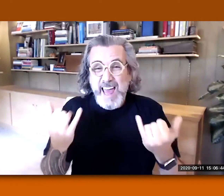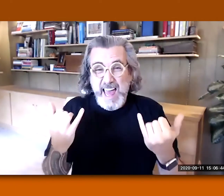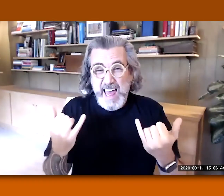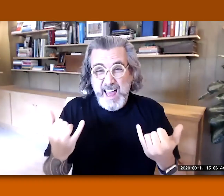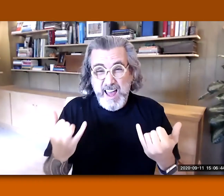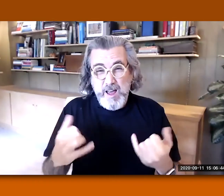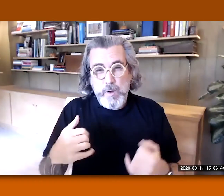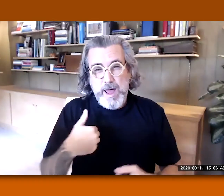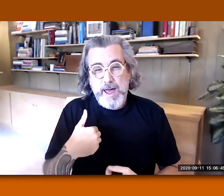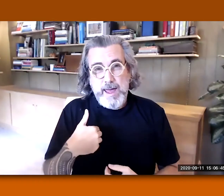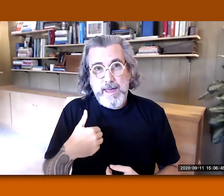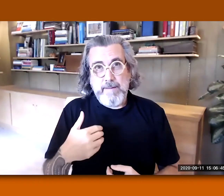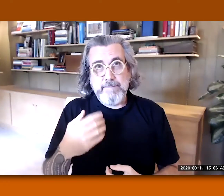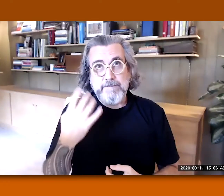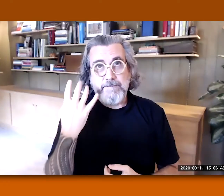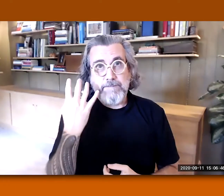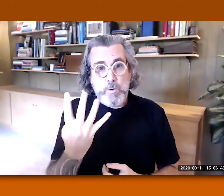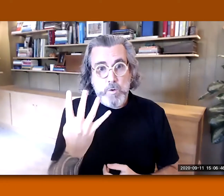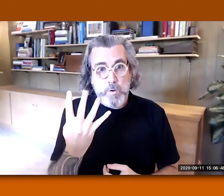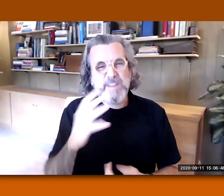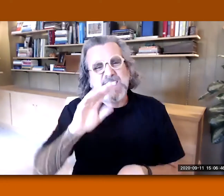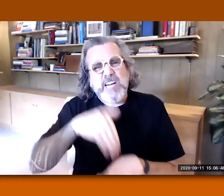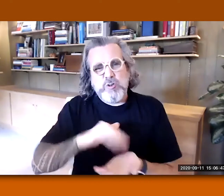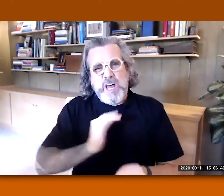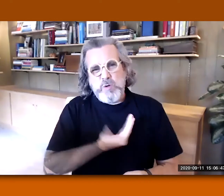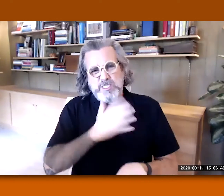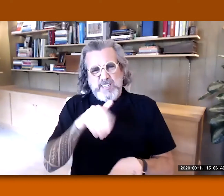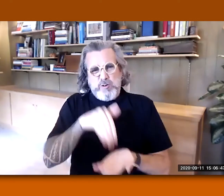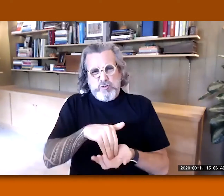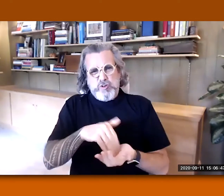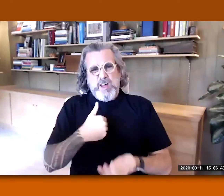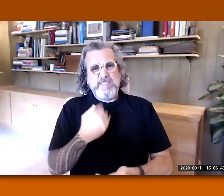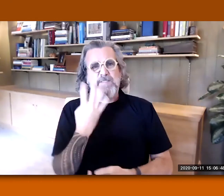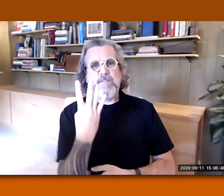where I am the subawardee or RIT is the subawardee.